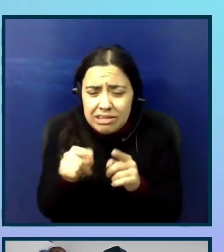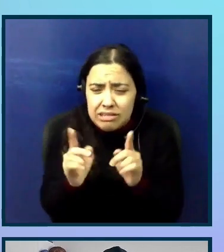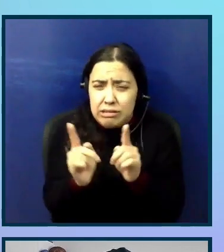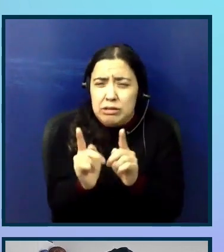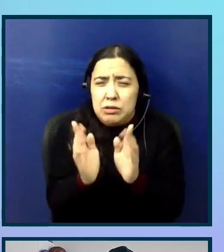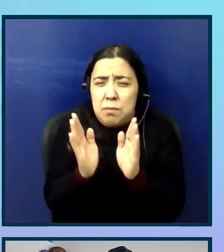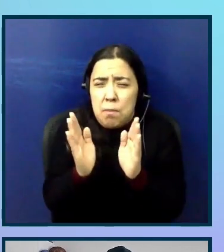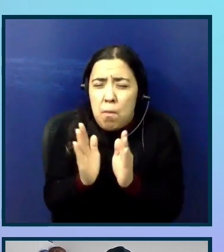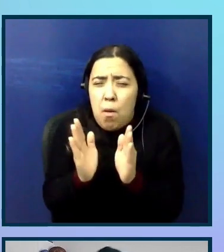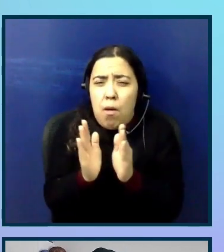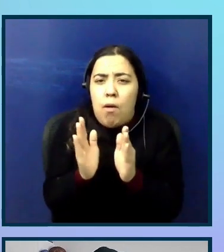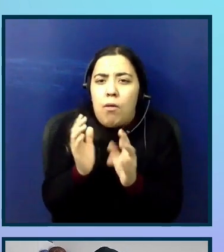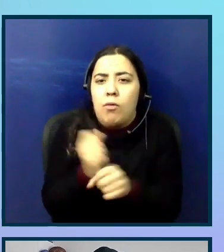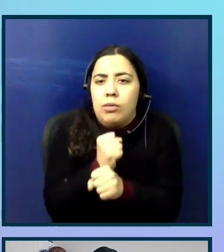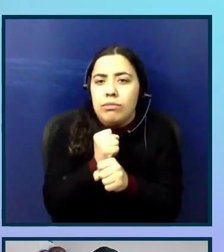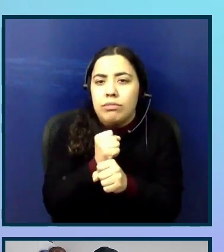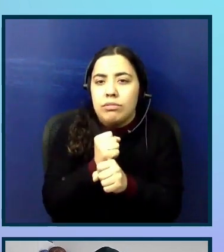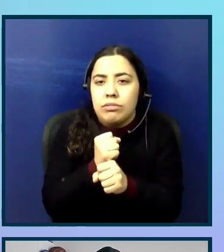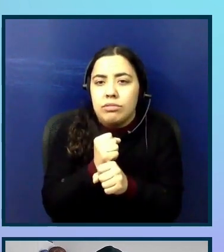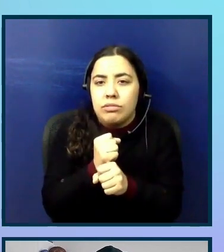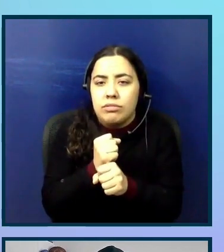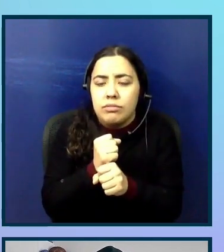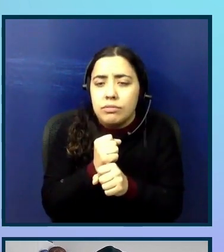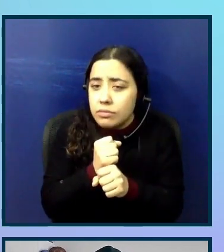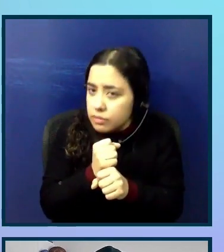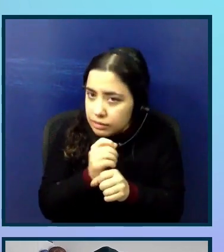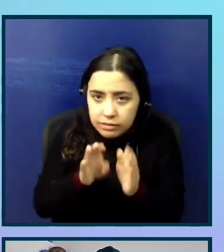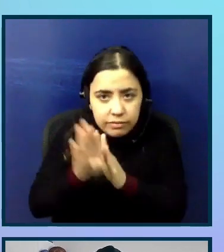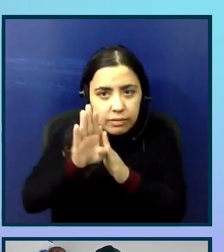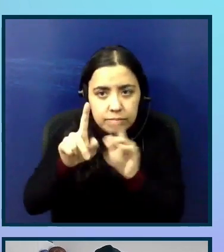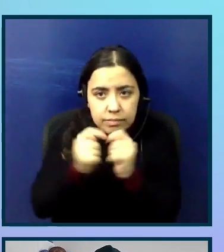I have seen this work with development teams over and over and over again.